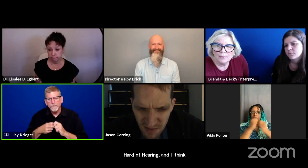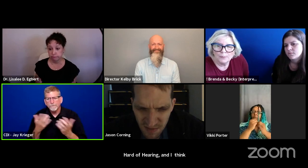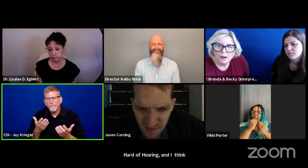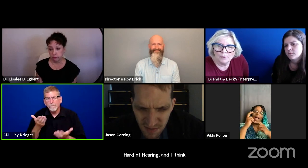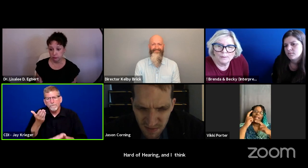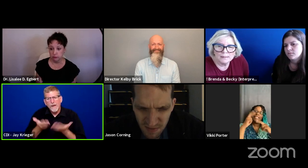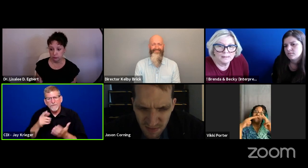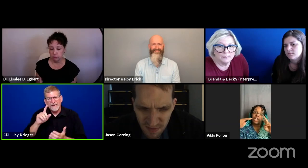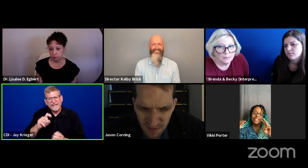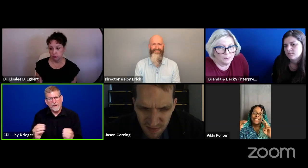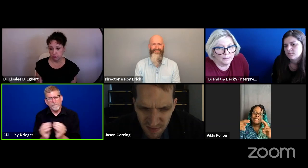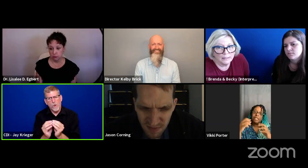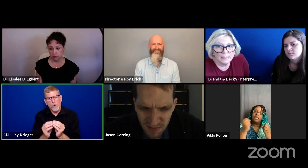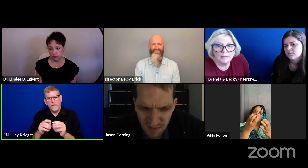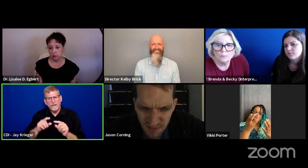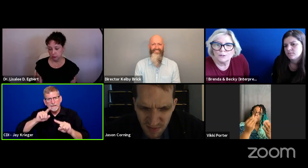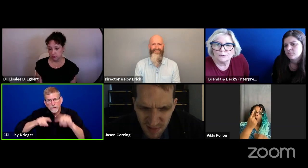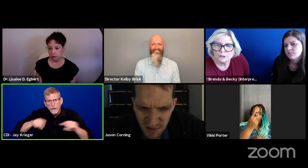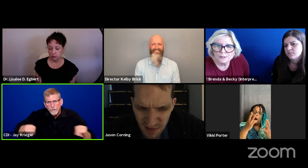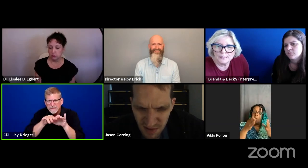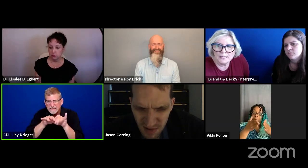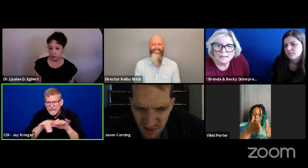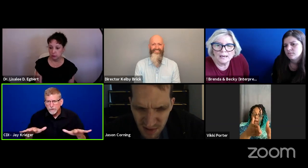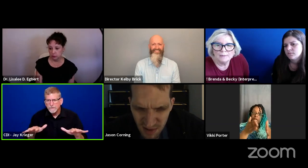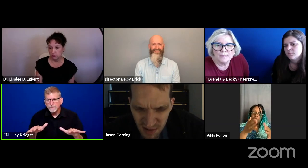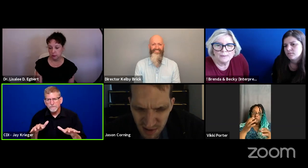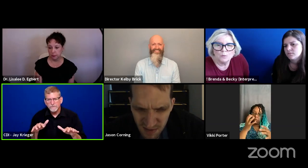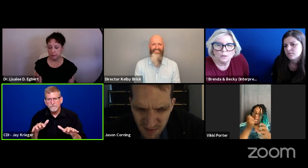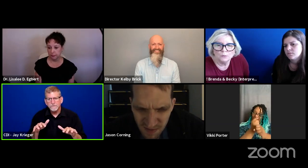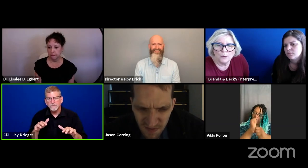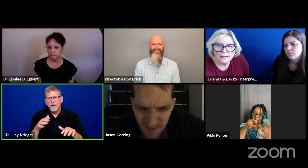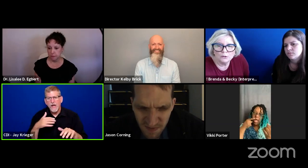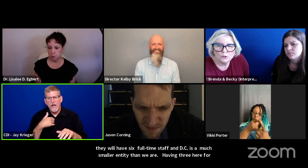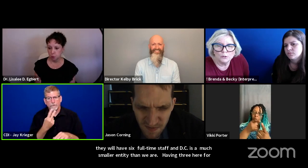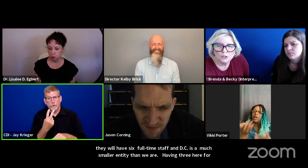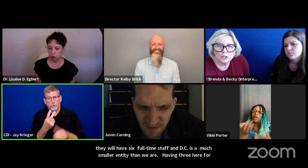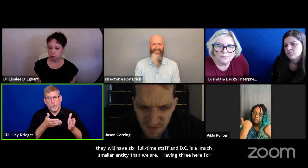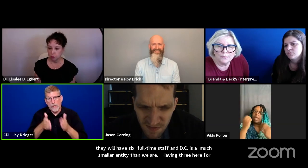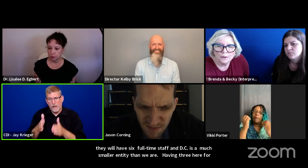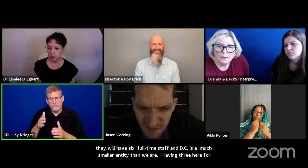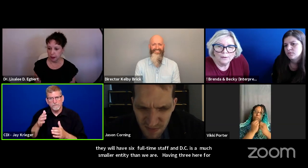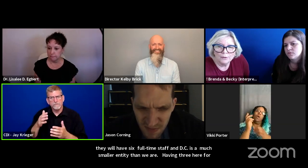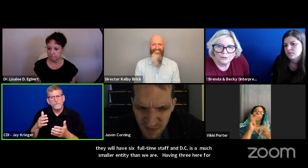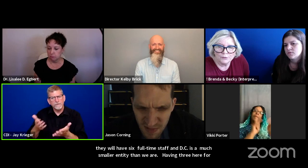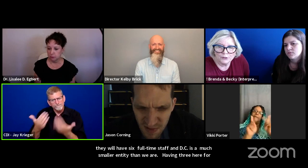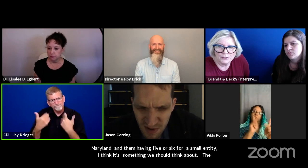The problem is maybe we need more diversity and maybe one way to achieve the diversity